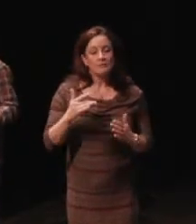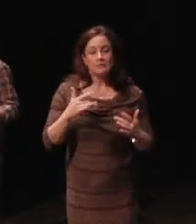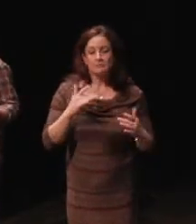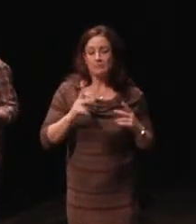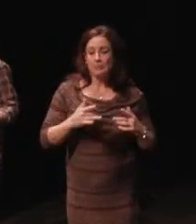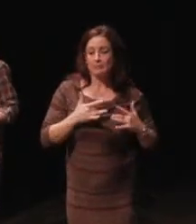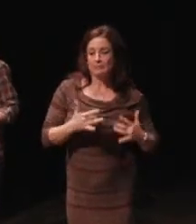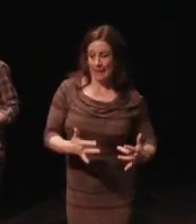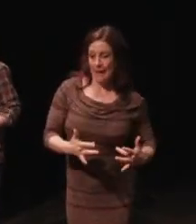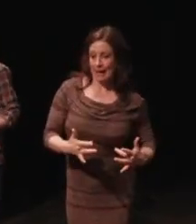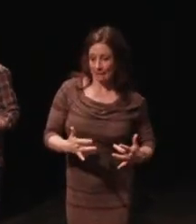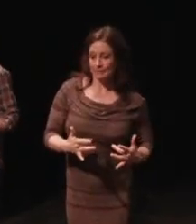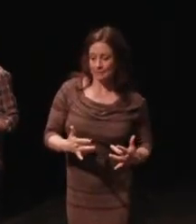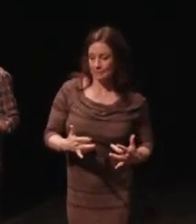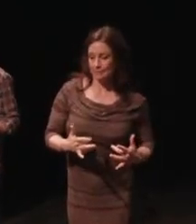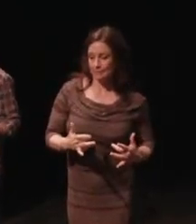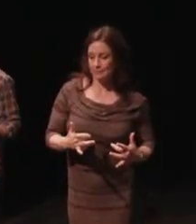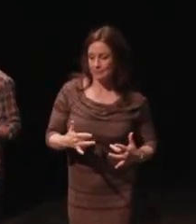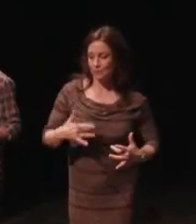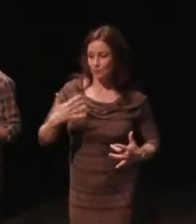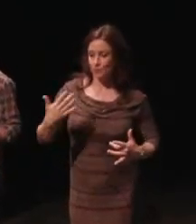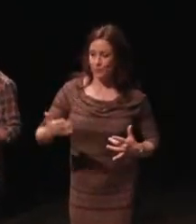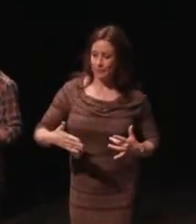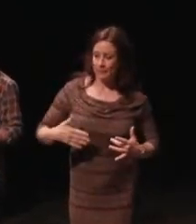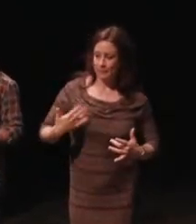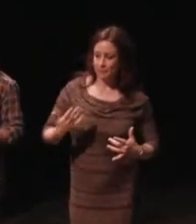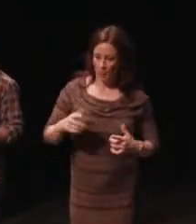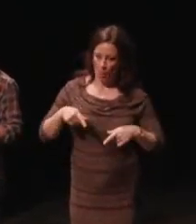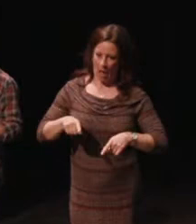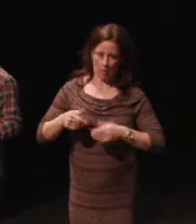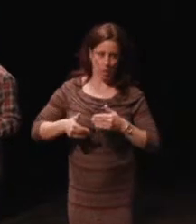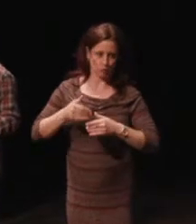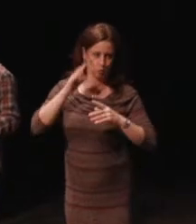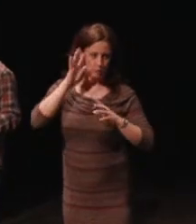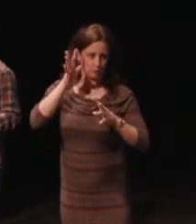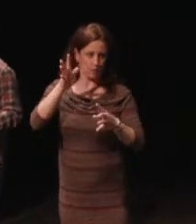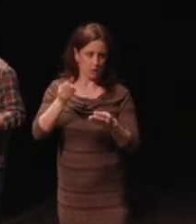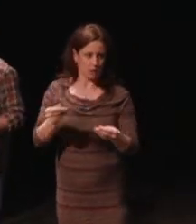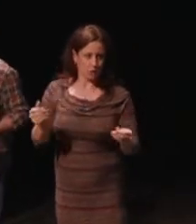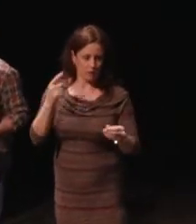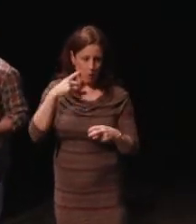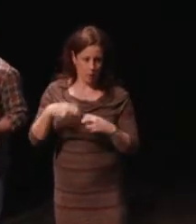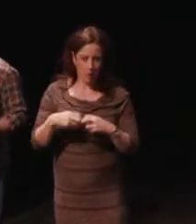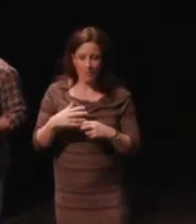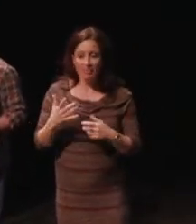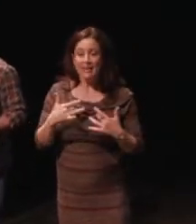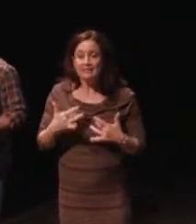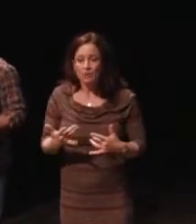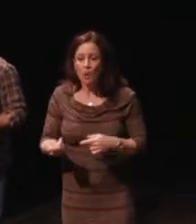when they're thinking about trying to make a solution to a problem, to want to redo it completely from scratch.